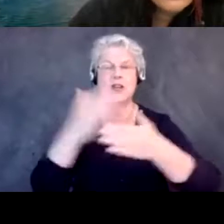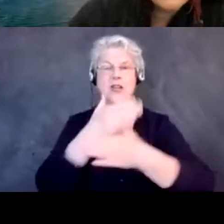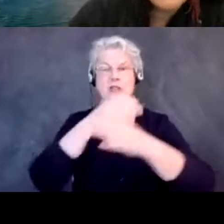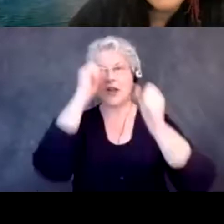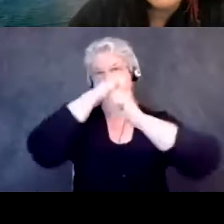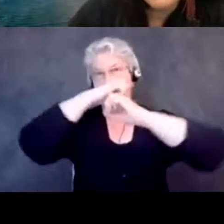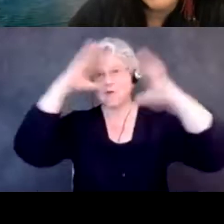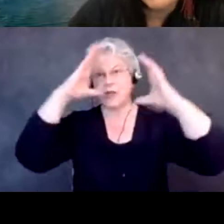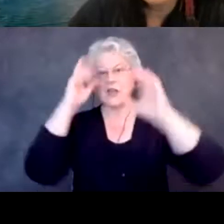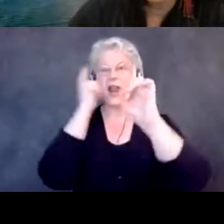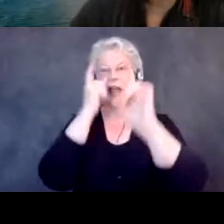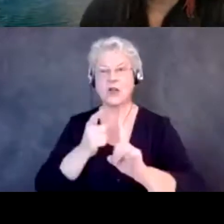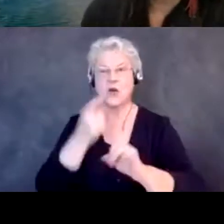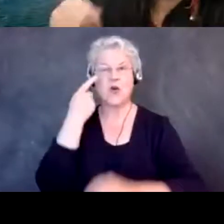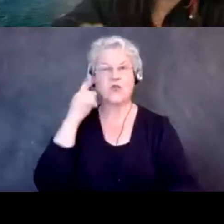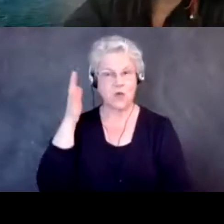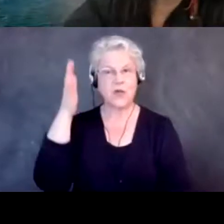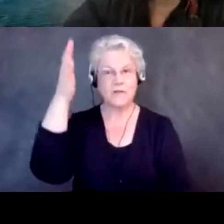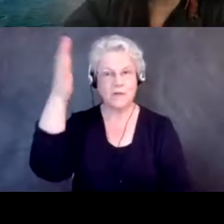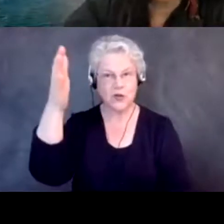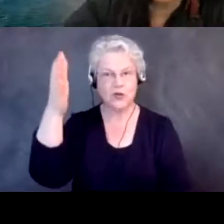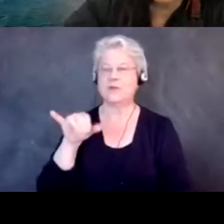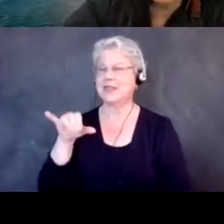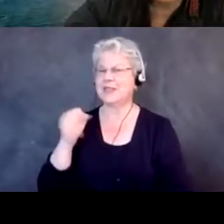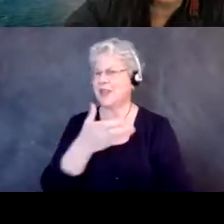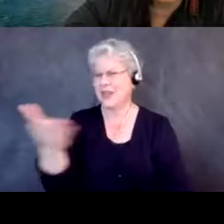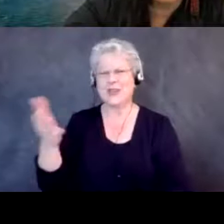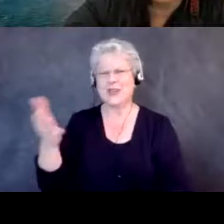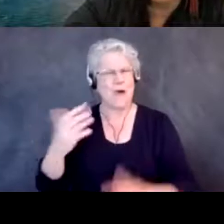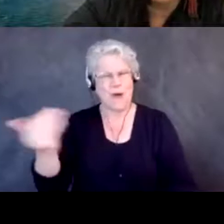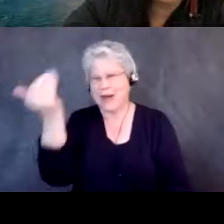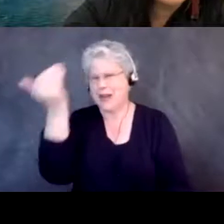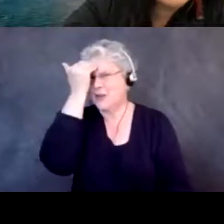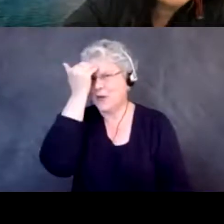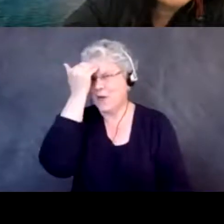a community's future. Yeah. You guys know what you're talking about already. Okay. Next bullet.